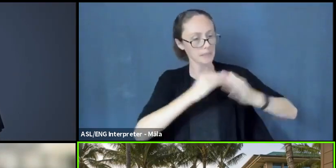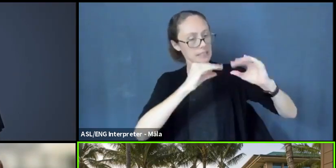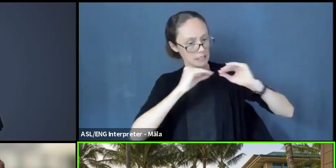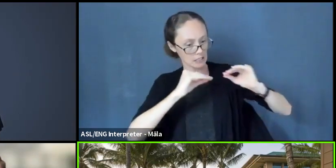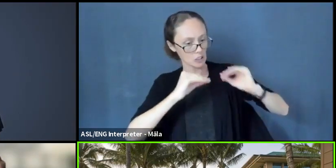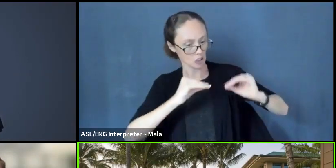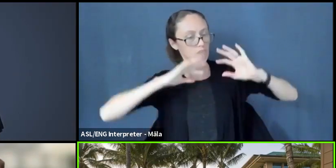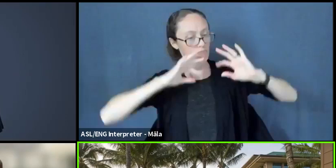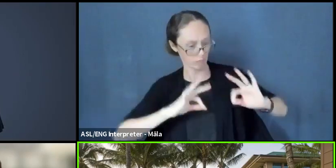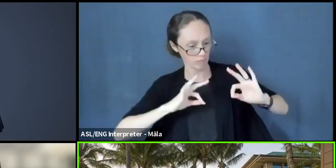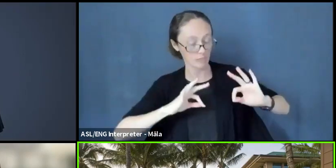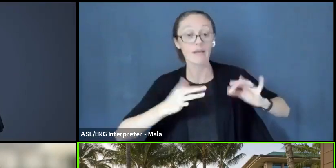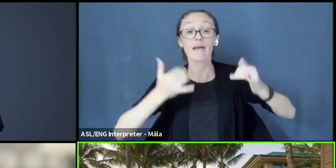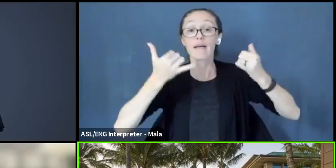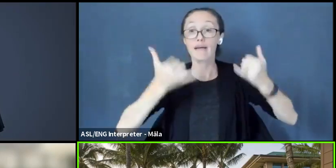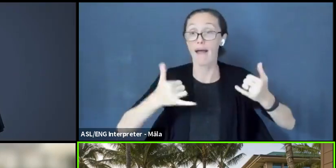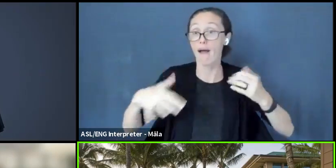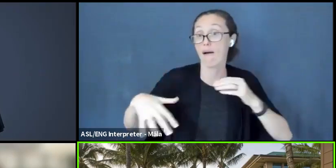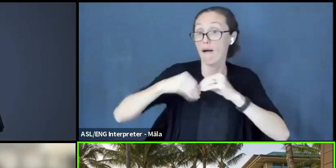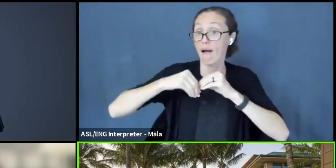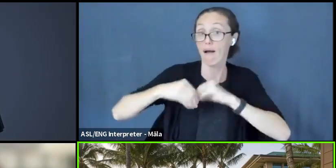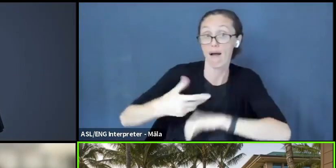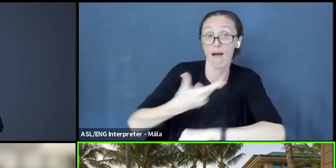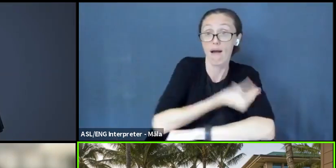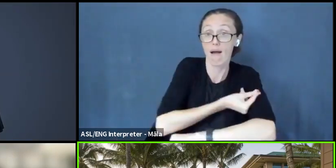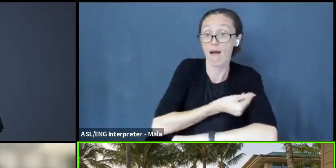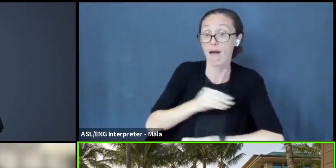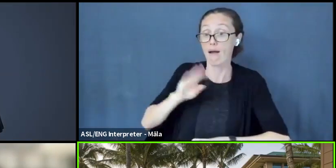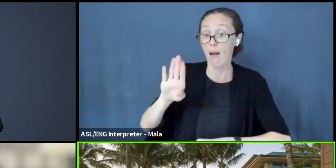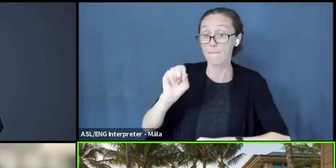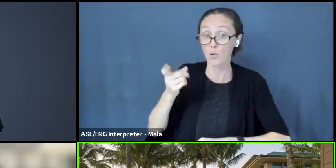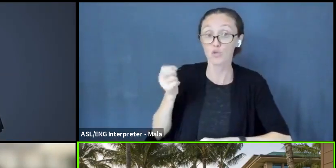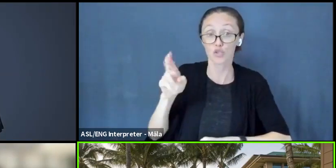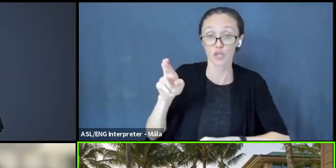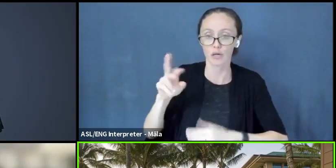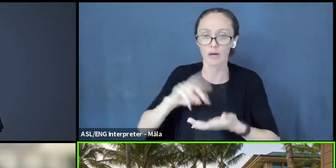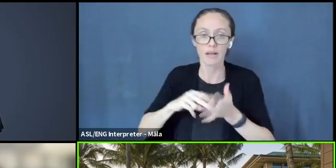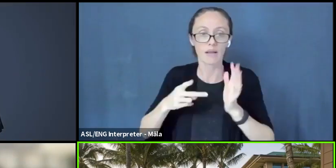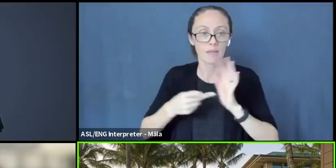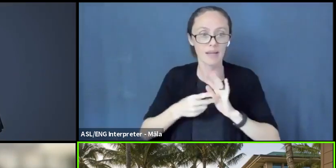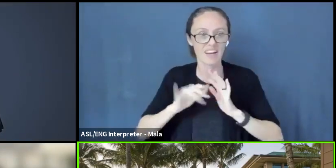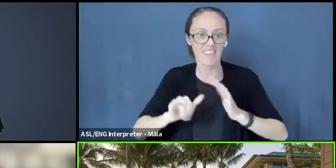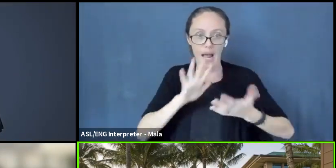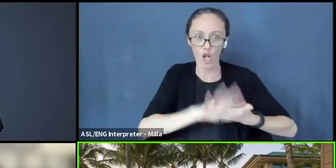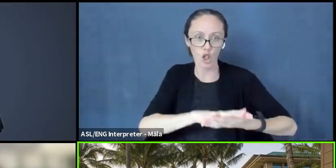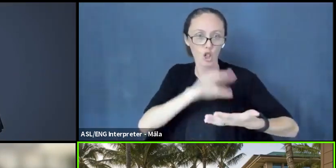a booster and so that learning, that memory, going to be more solidified.